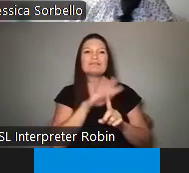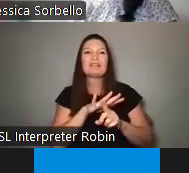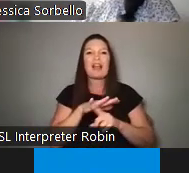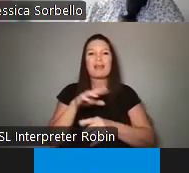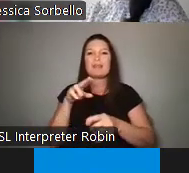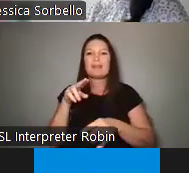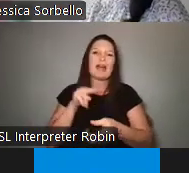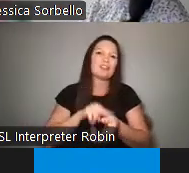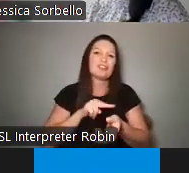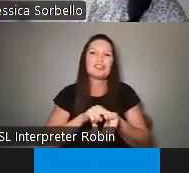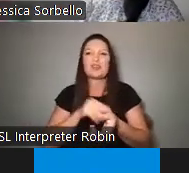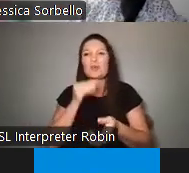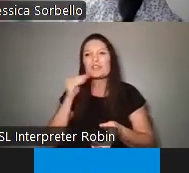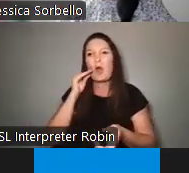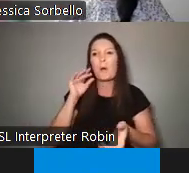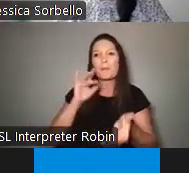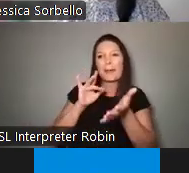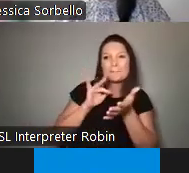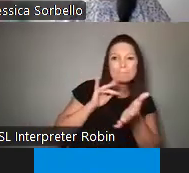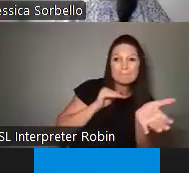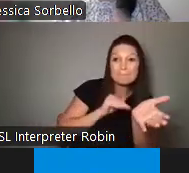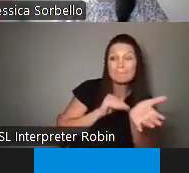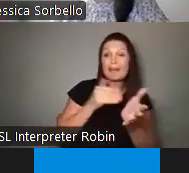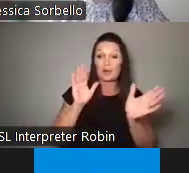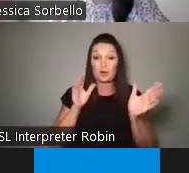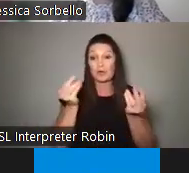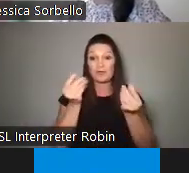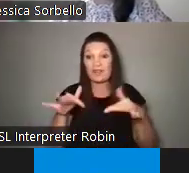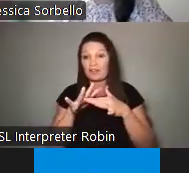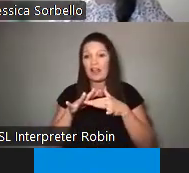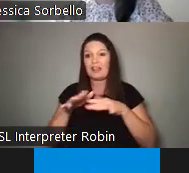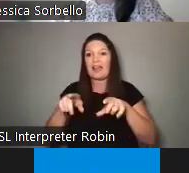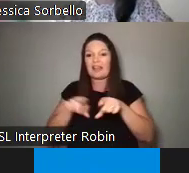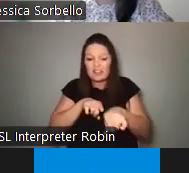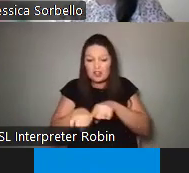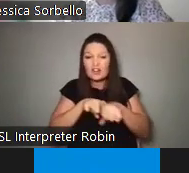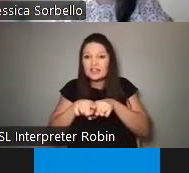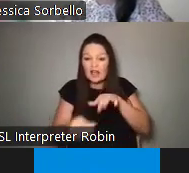reduction. It doesn't stop every single person from